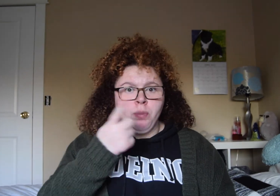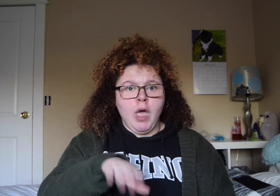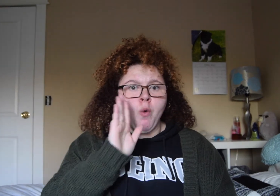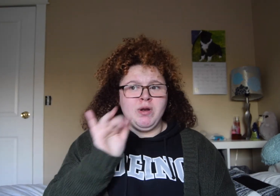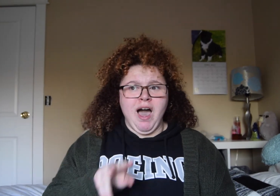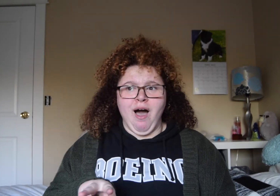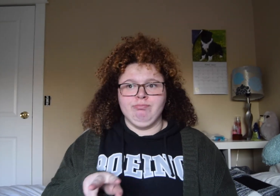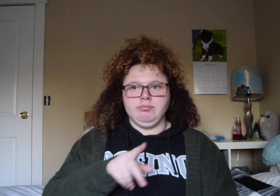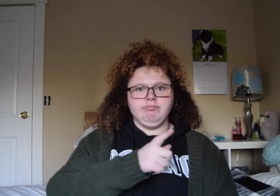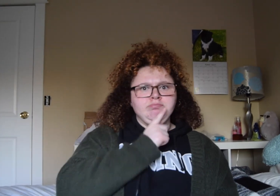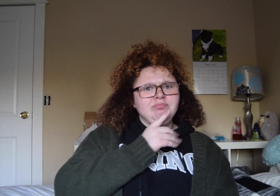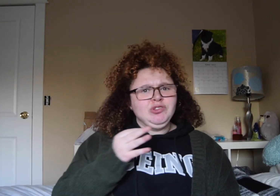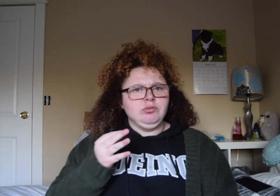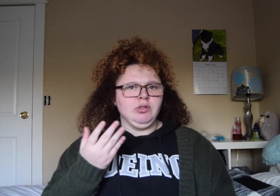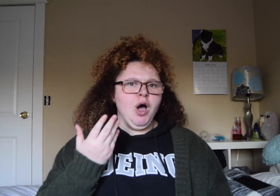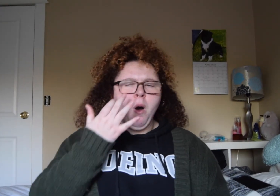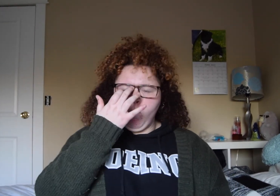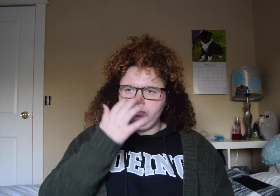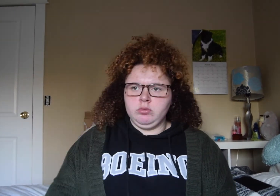They will be taken aback and make judgments